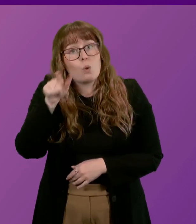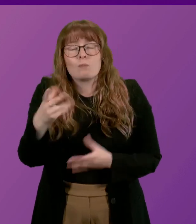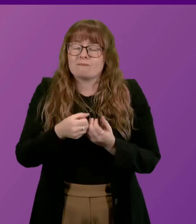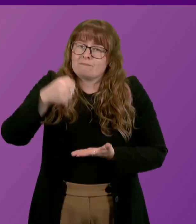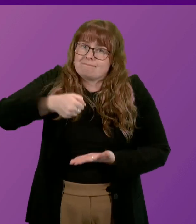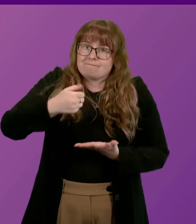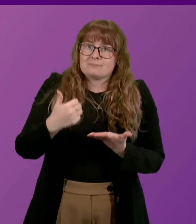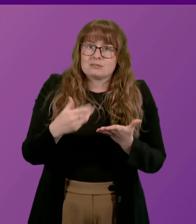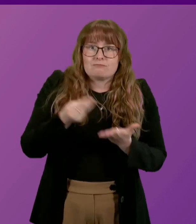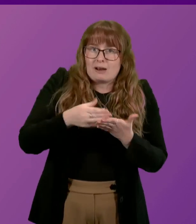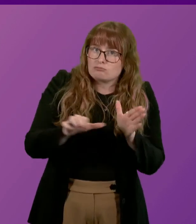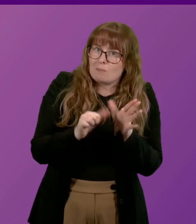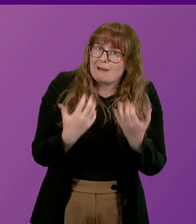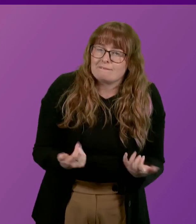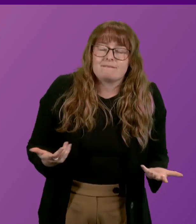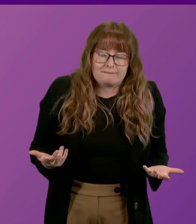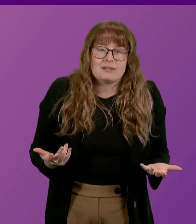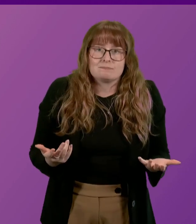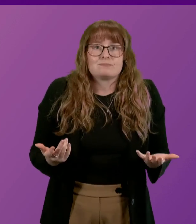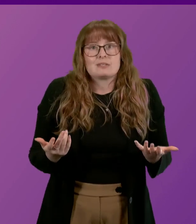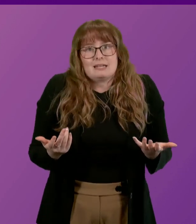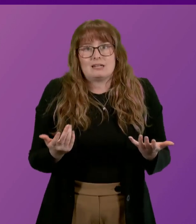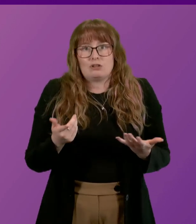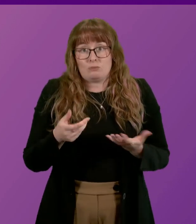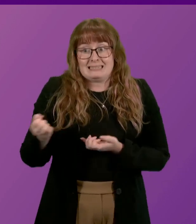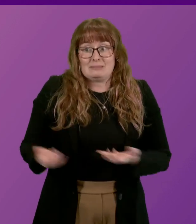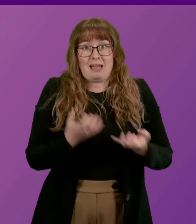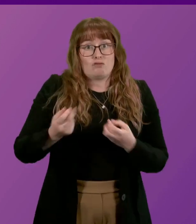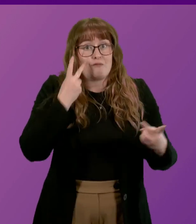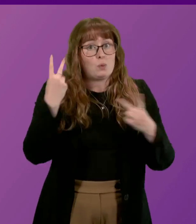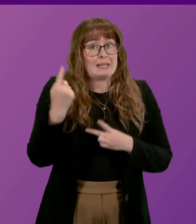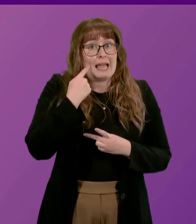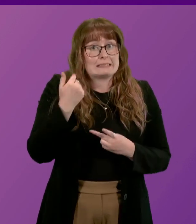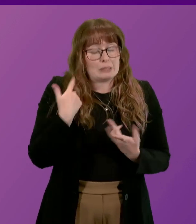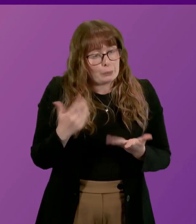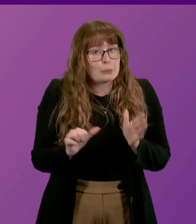challenges that we face, which were not eased by yesterday’s spending review. We will, of course,